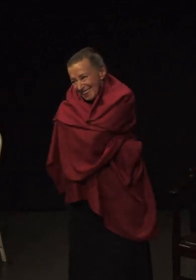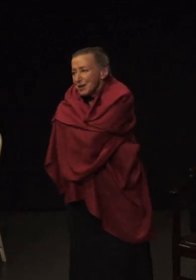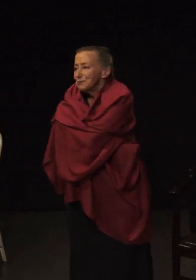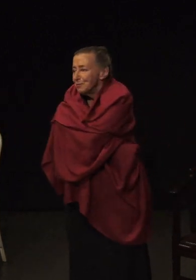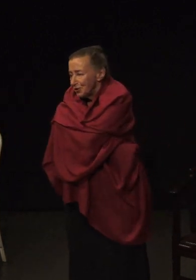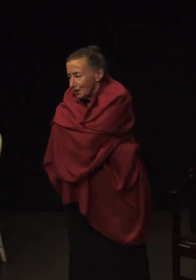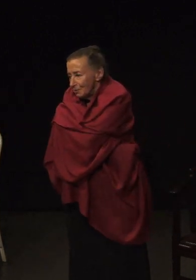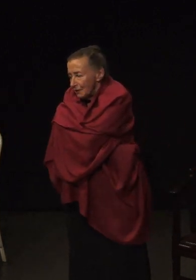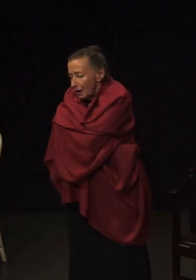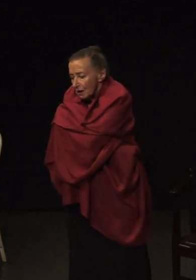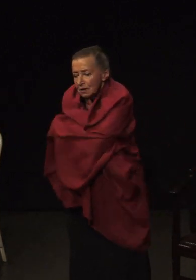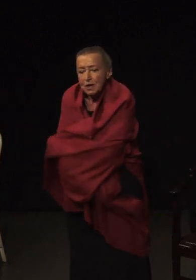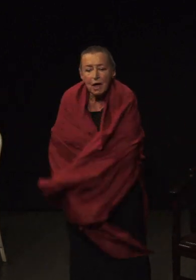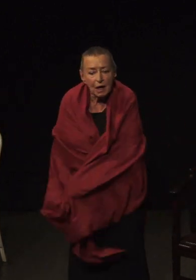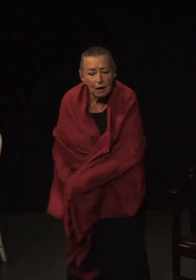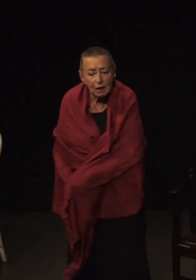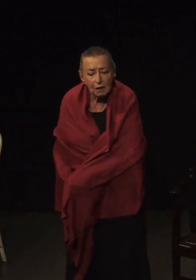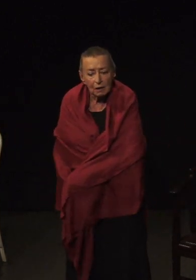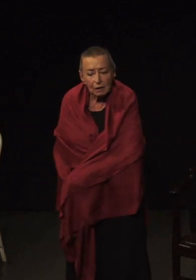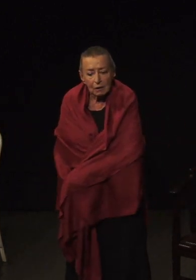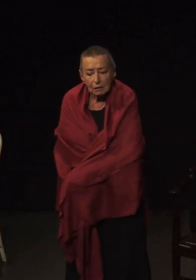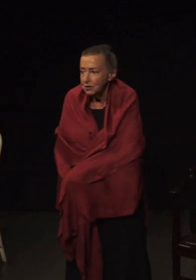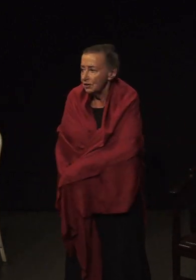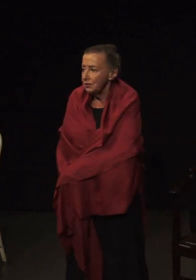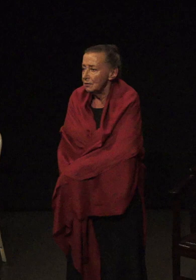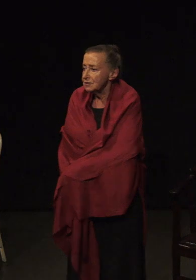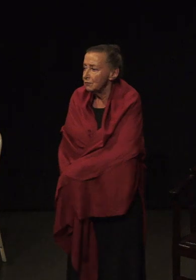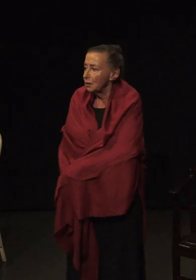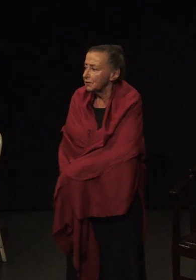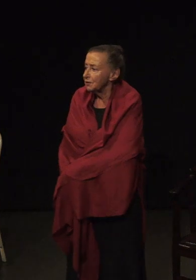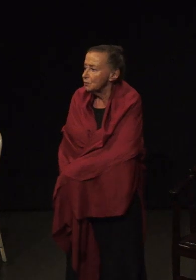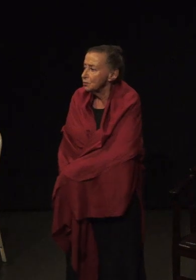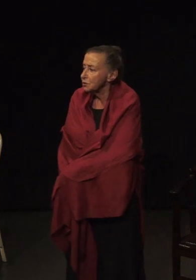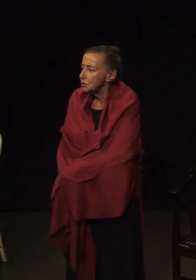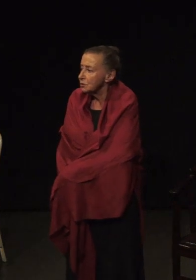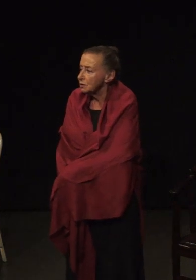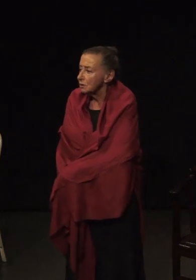said Telimena. "Never!" Tadeusz cried.